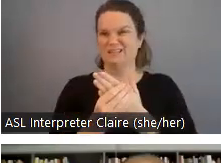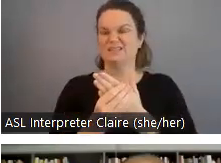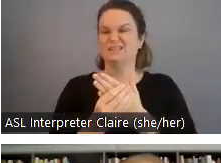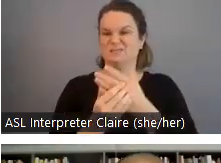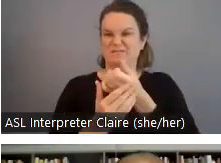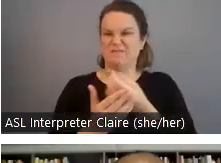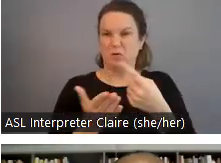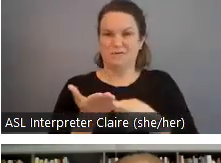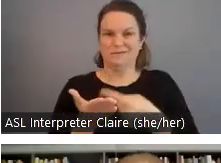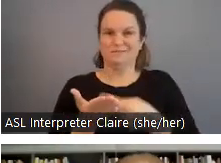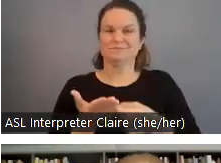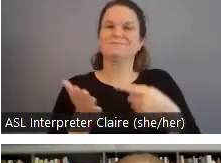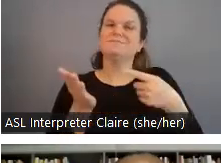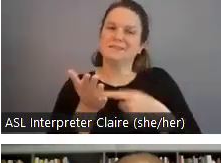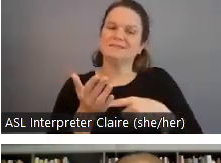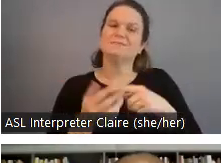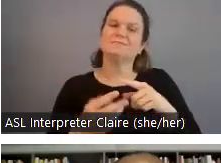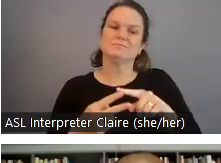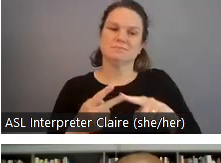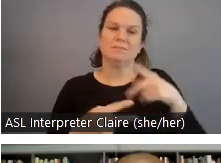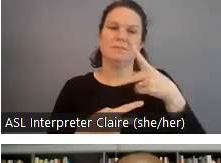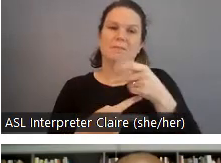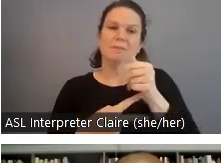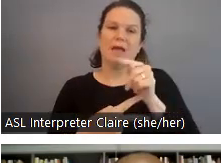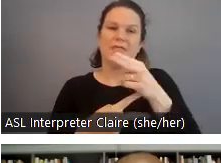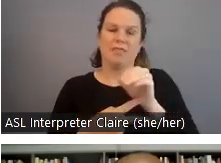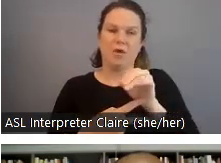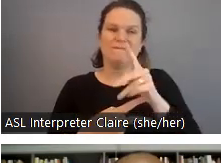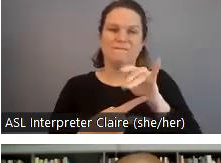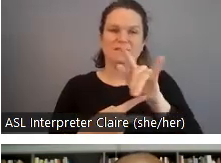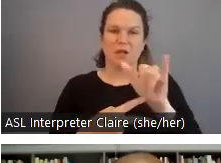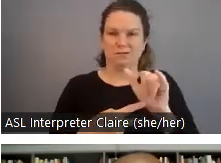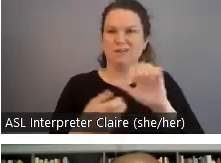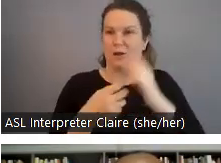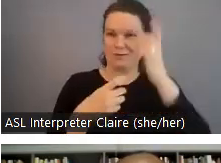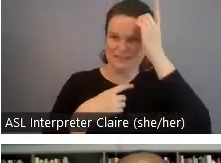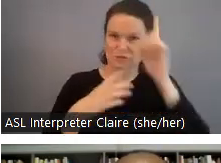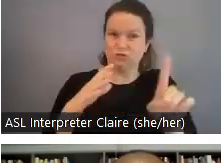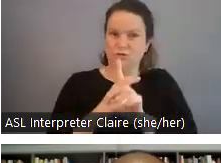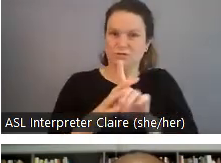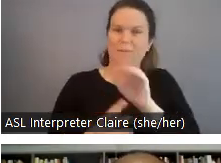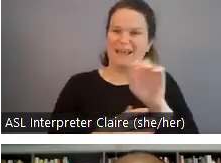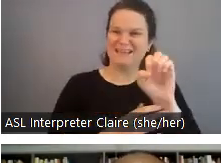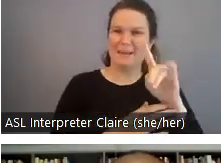little bit about the pathophysiology and epidemiology, and then do a little bit of the